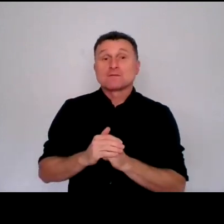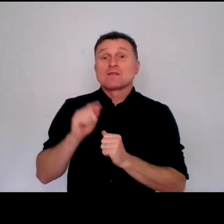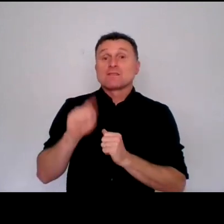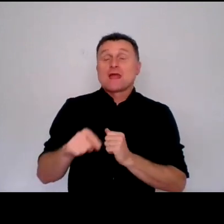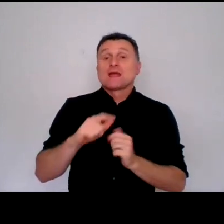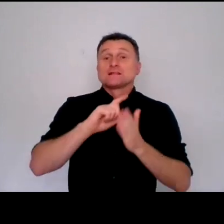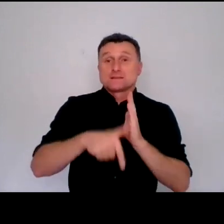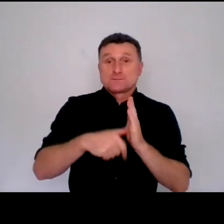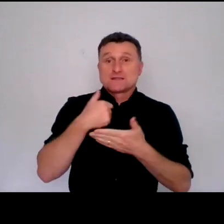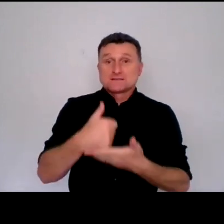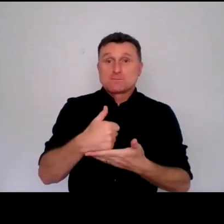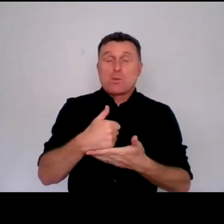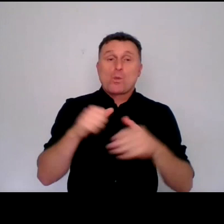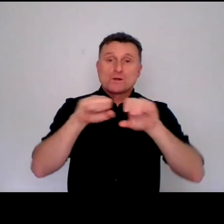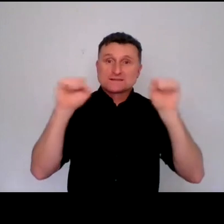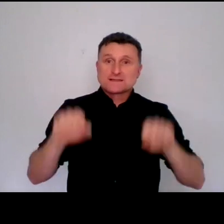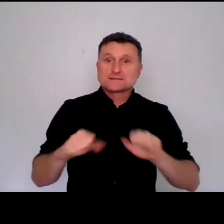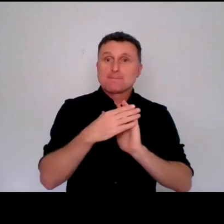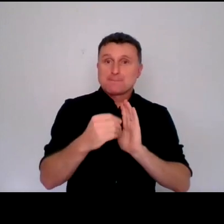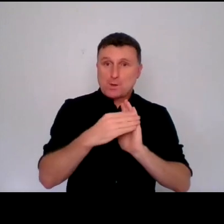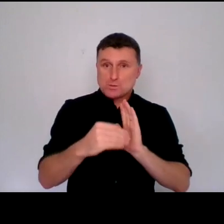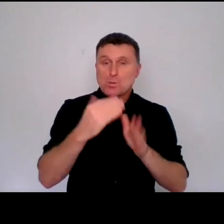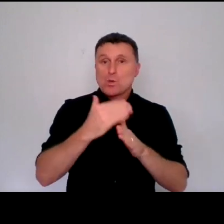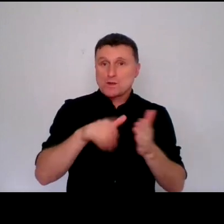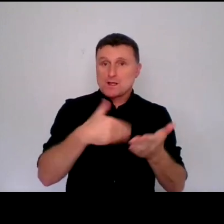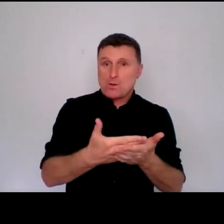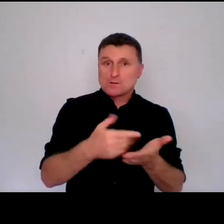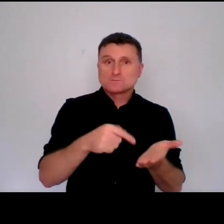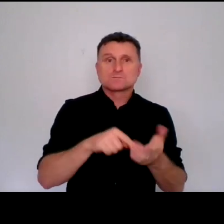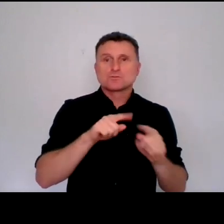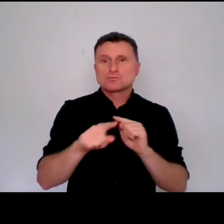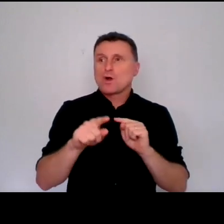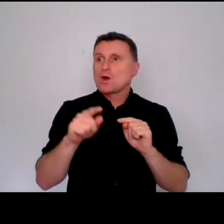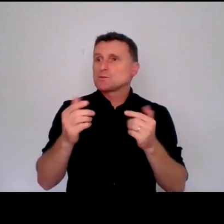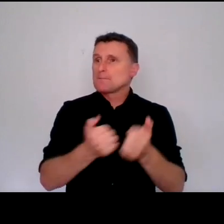to meet the conditions for the budget contingency drawdown.